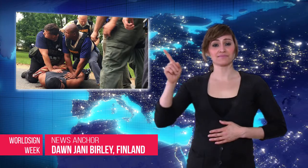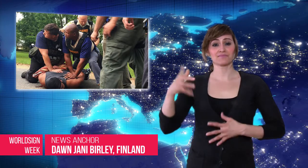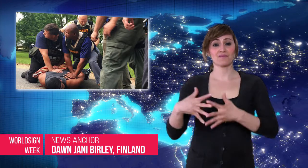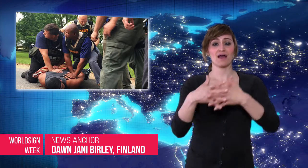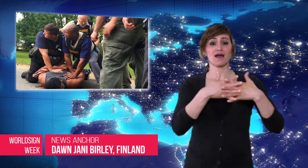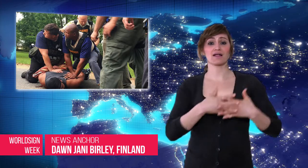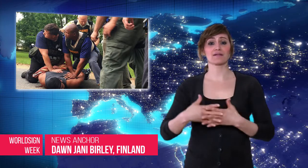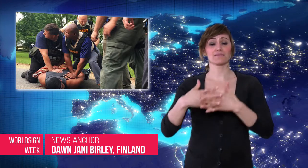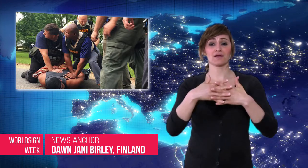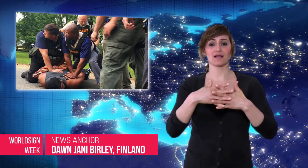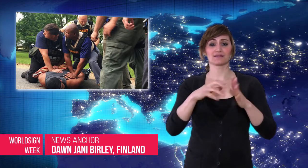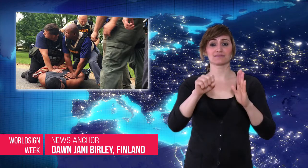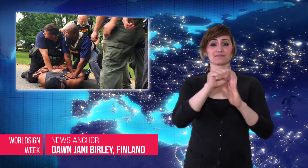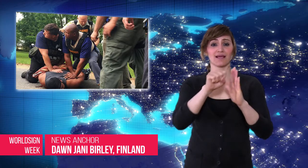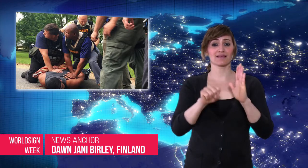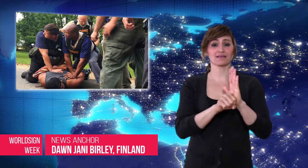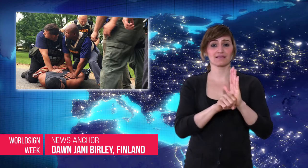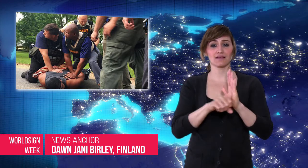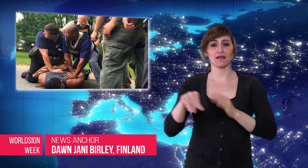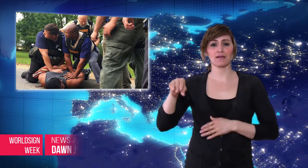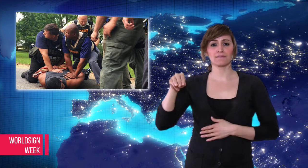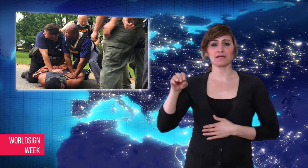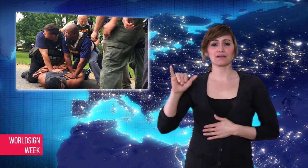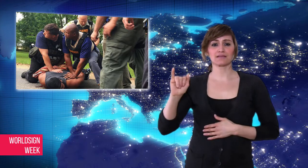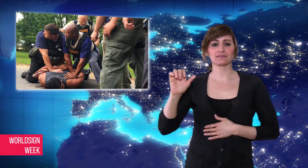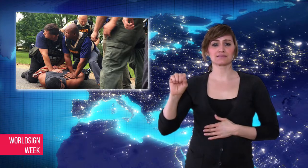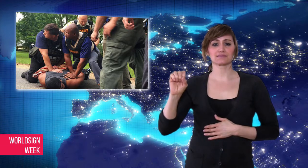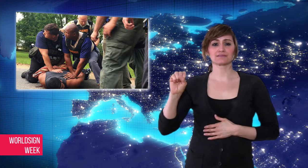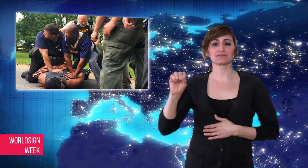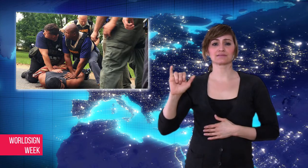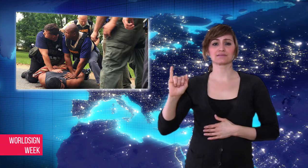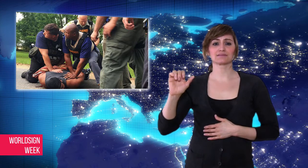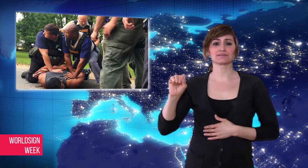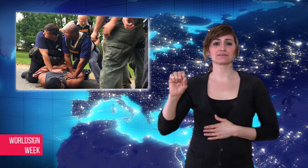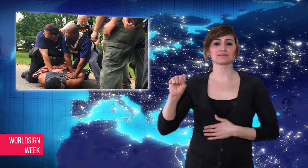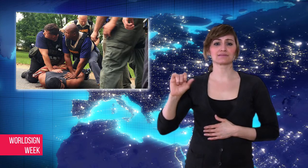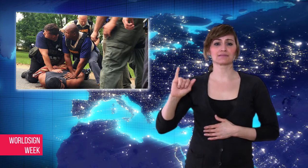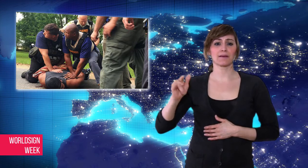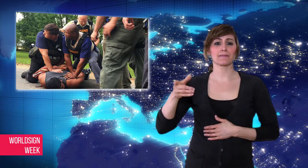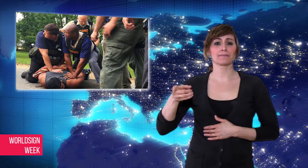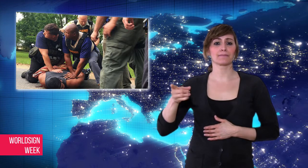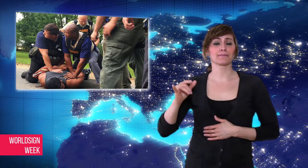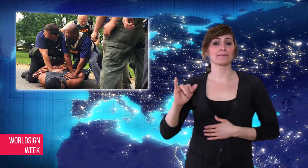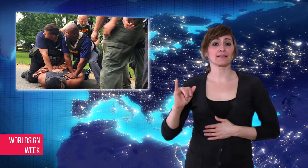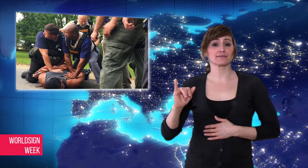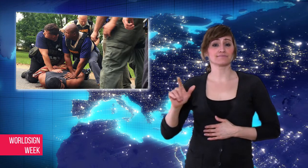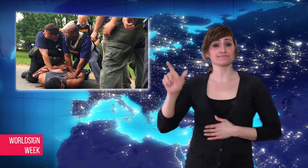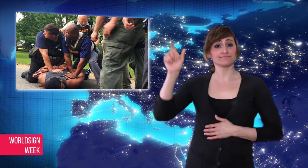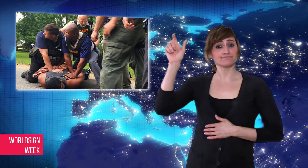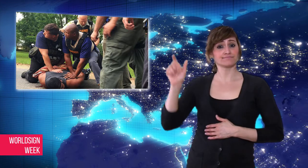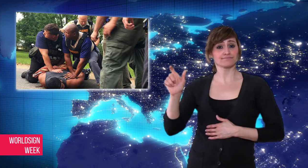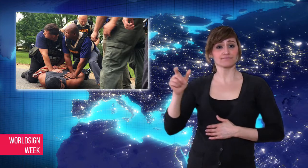Dawn: In the U.S. state of Mississippi,